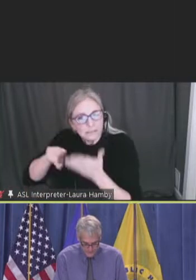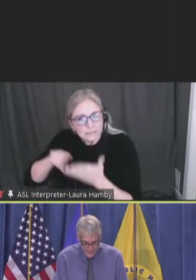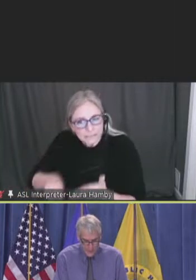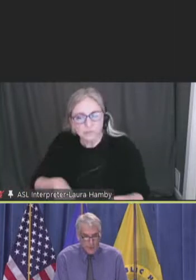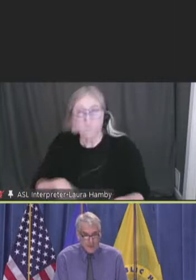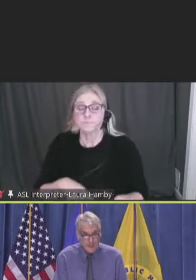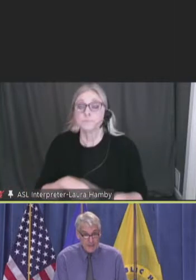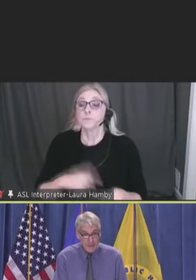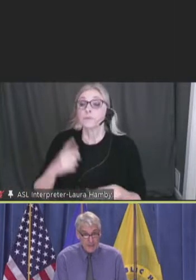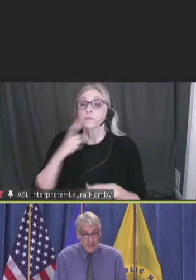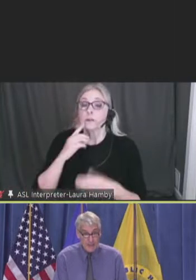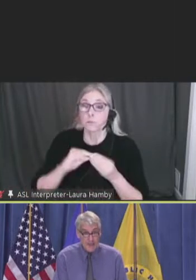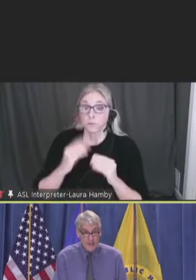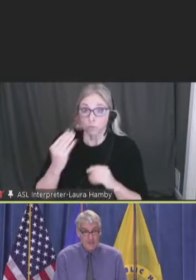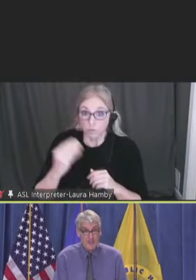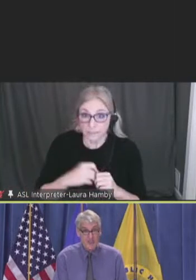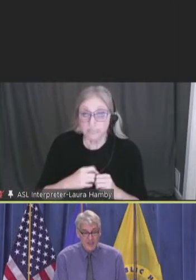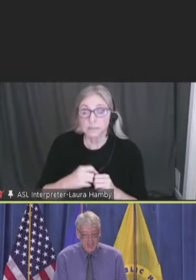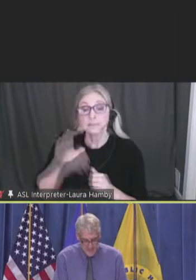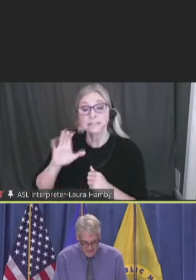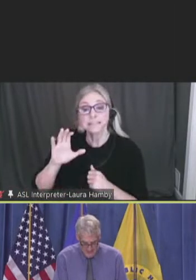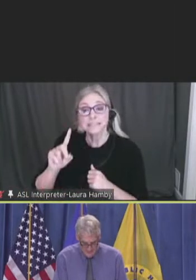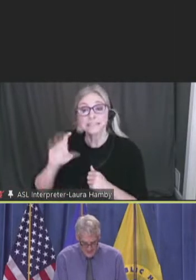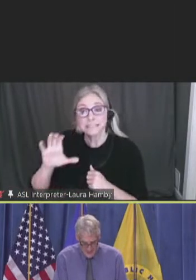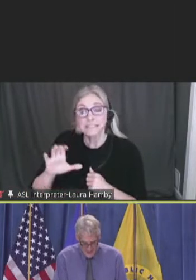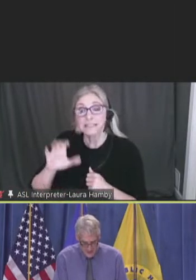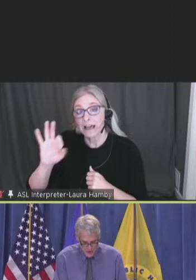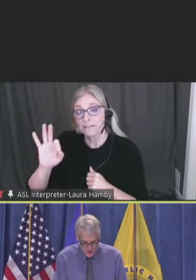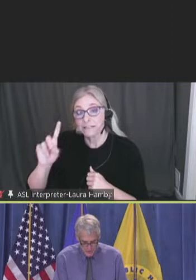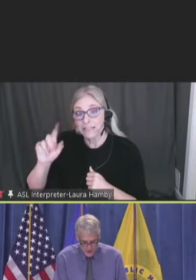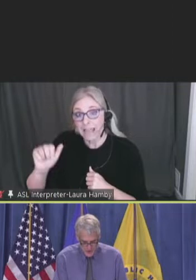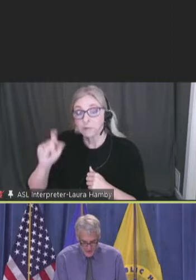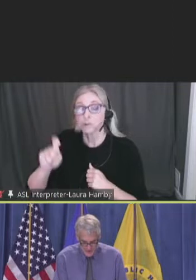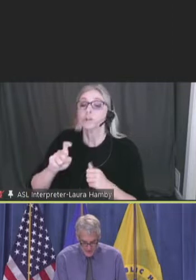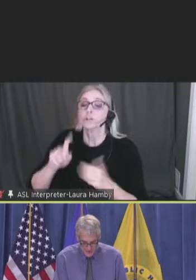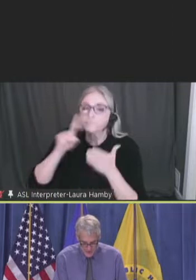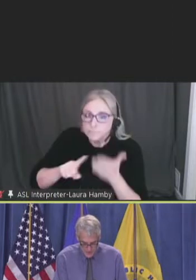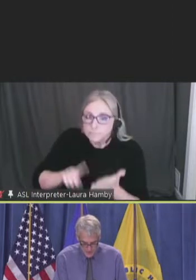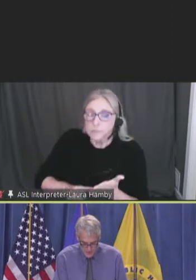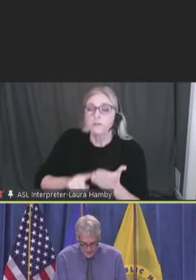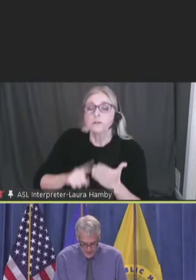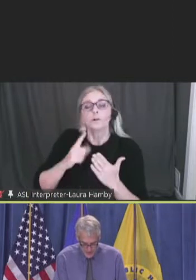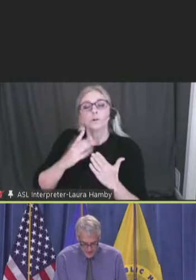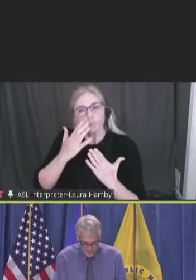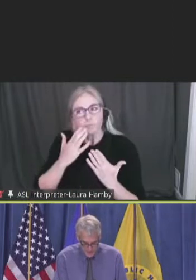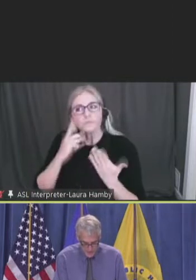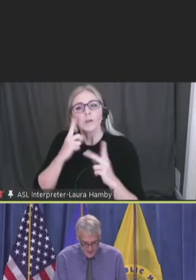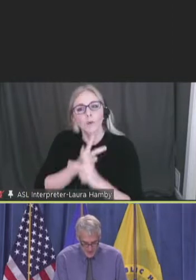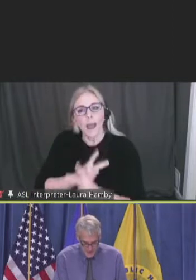Fourteen, the CDC and the FDA should explore scalable solutions that reduce the time and